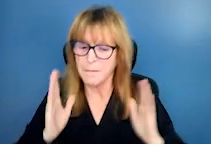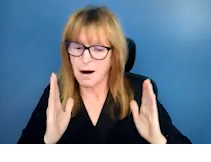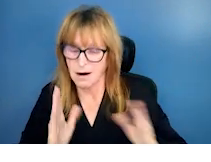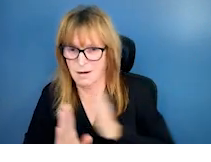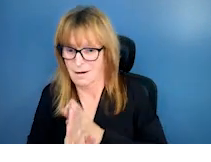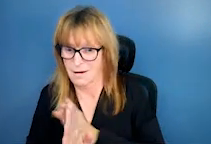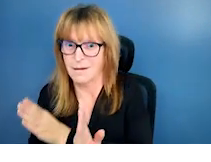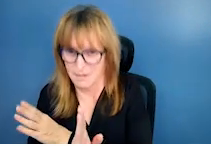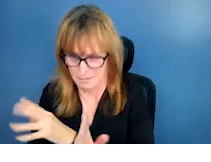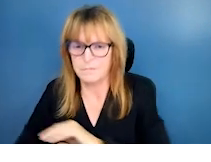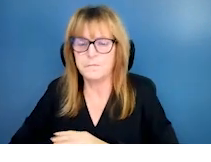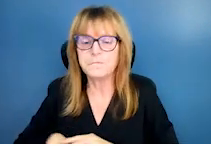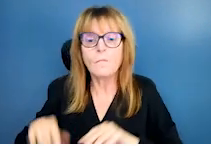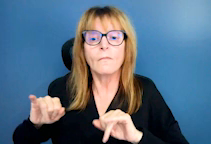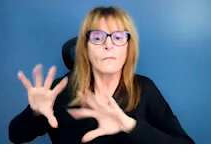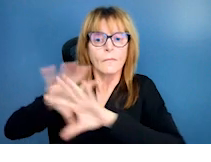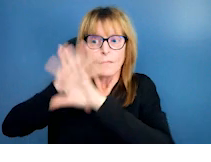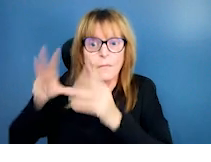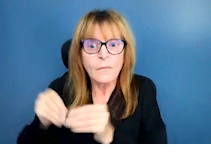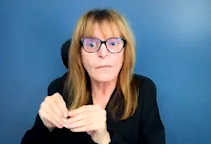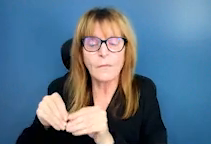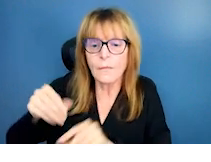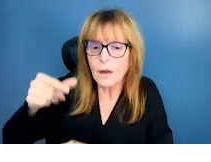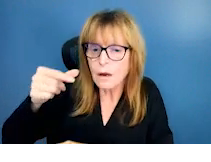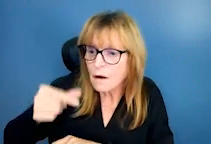a federal, provincial or municipal government for your tax clinic.